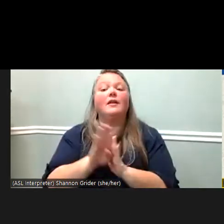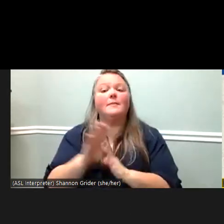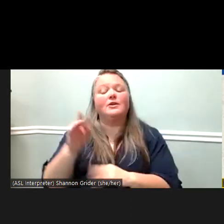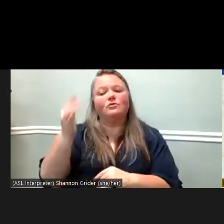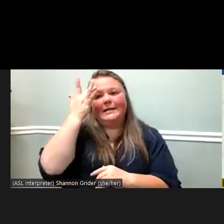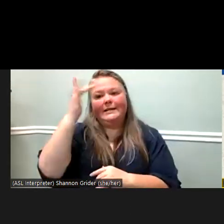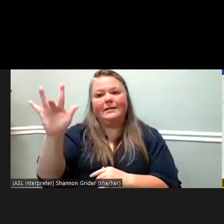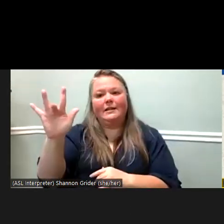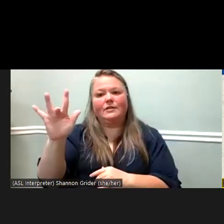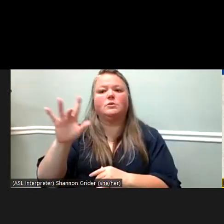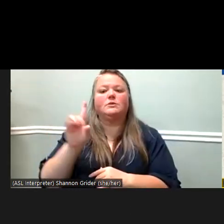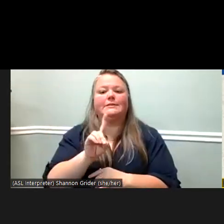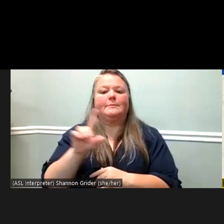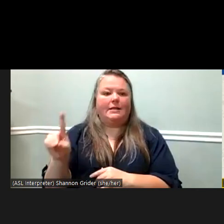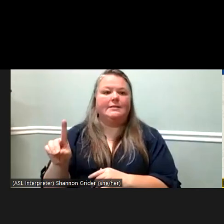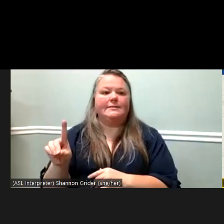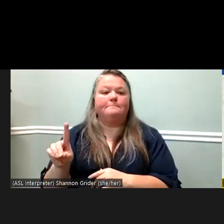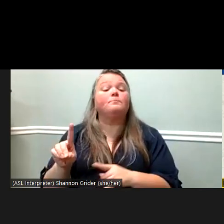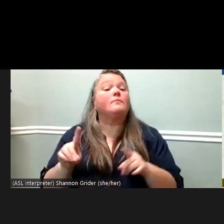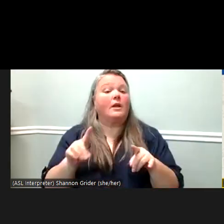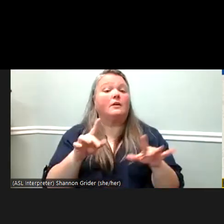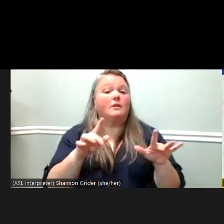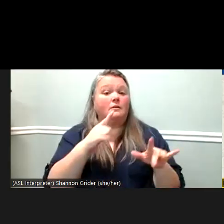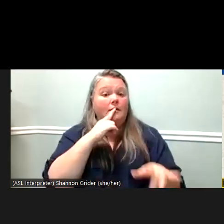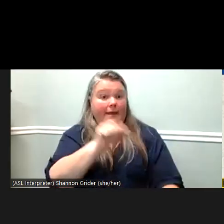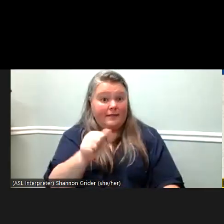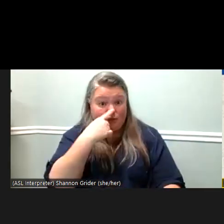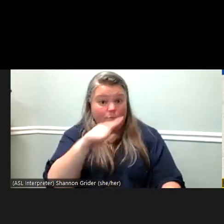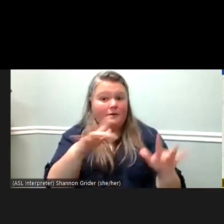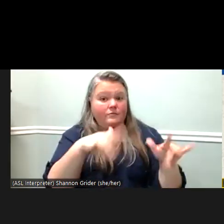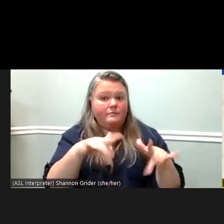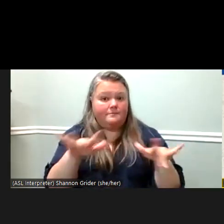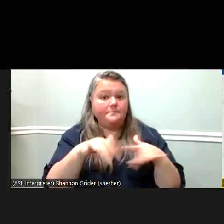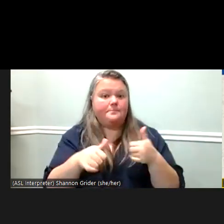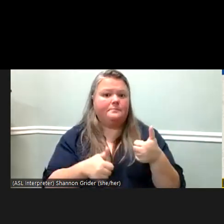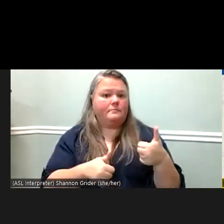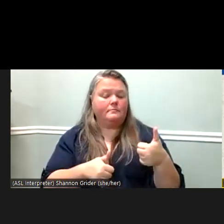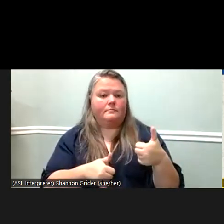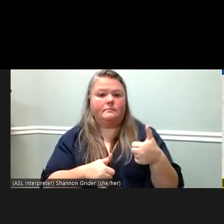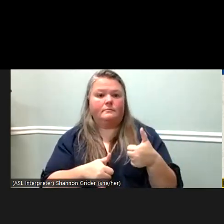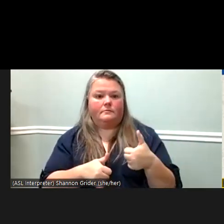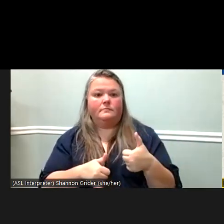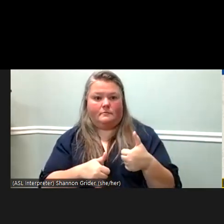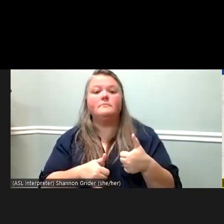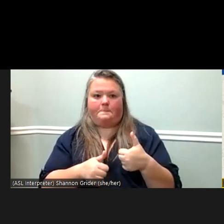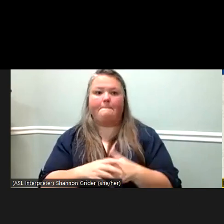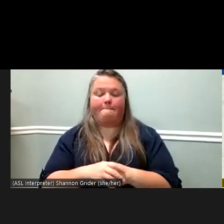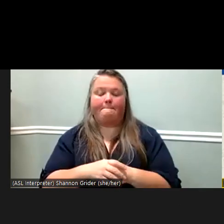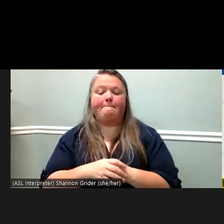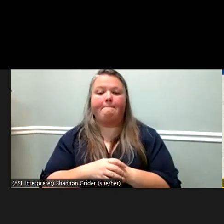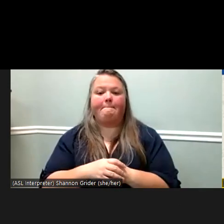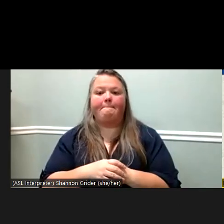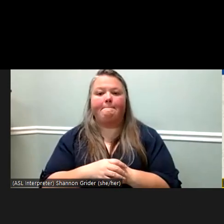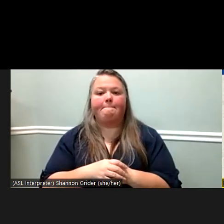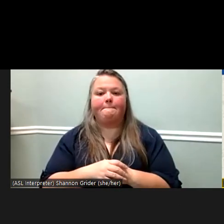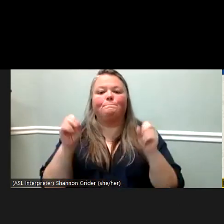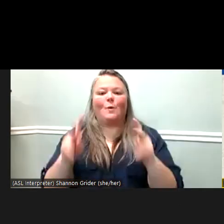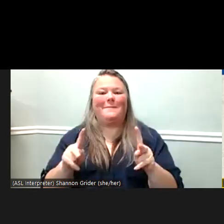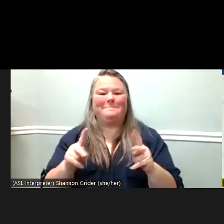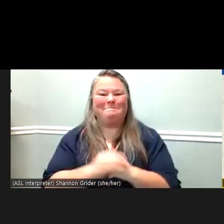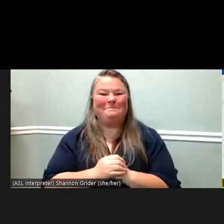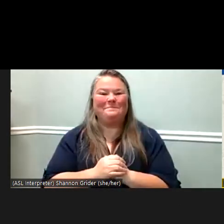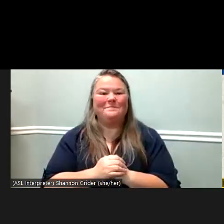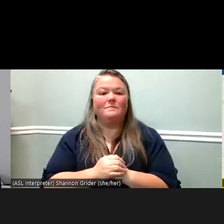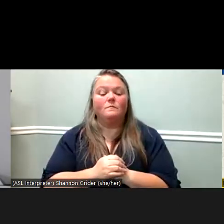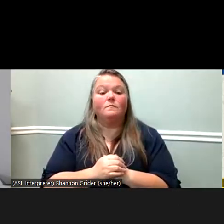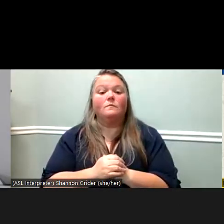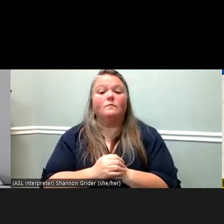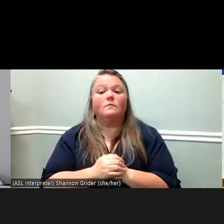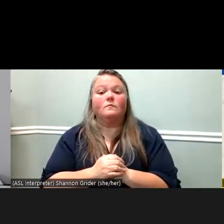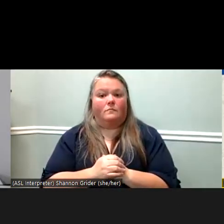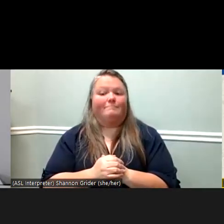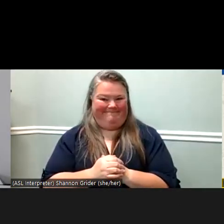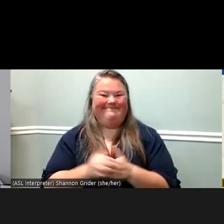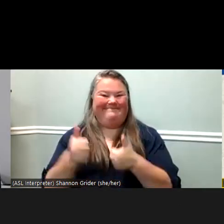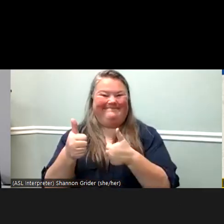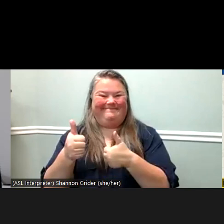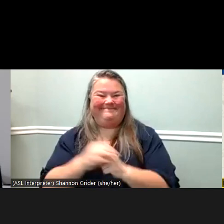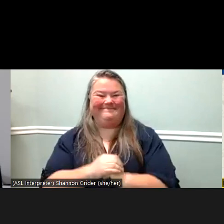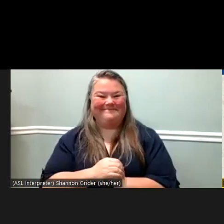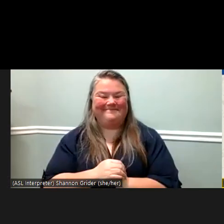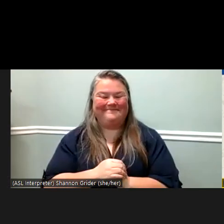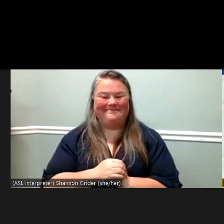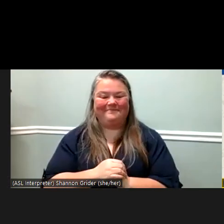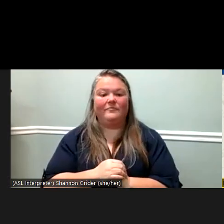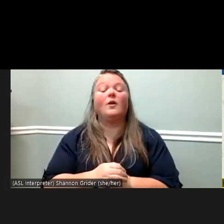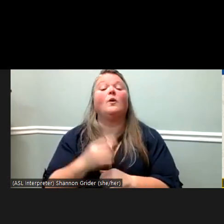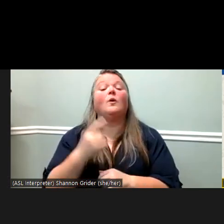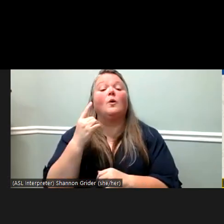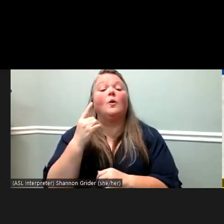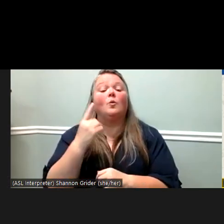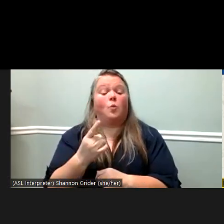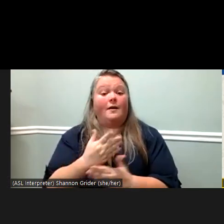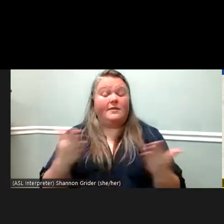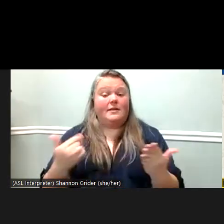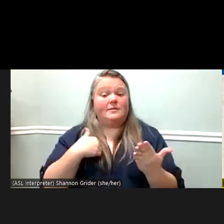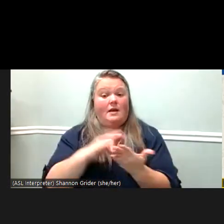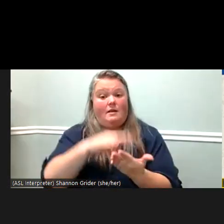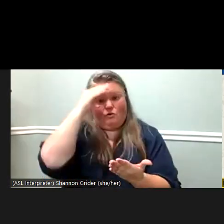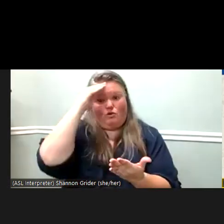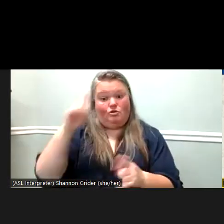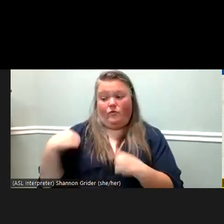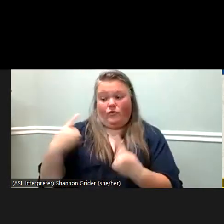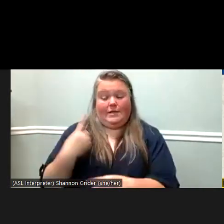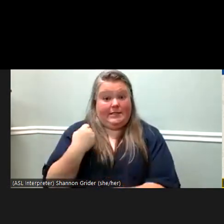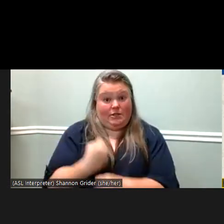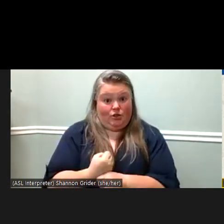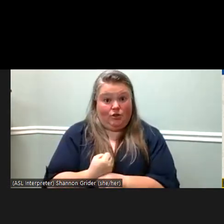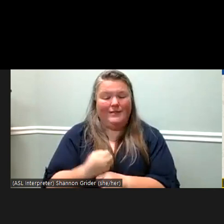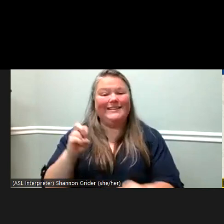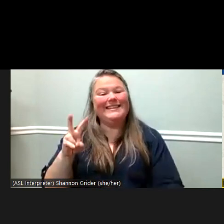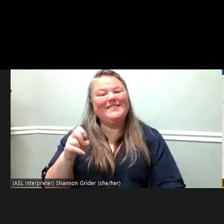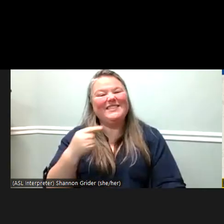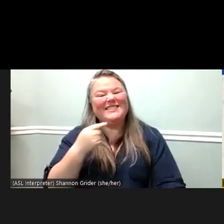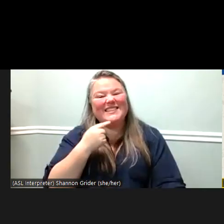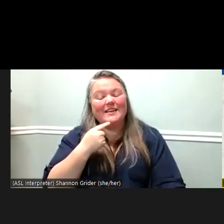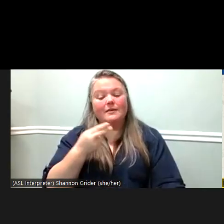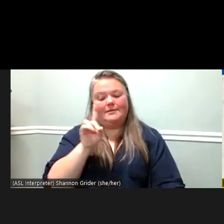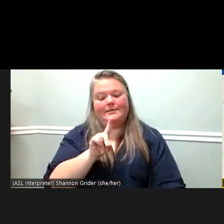BE DISAPPOINTED. MY NAME IS MICHELLE NIEHAUS AND I'M THE PROGRAM ADMINISTRATOR FOR DEAF AND HARD OF HEARING SERVICES AT THE DEPARTMENT FOR BEHAVIORAL HEALTH, DEVELOPMENT